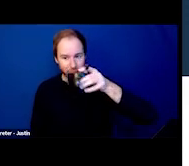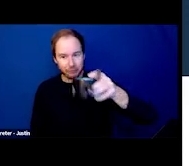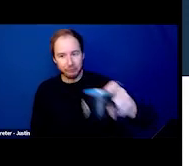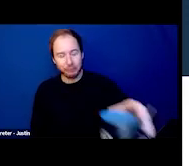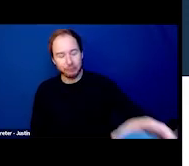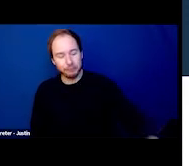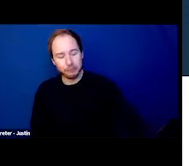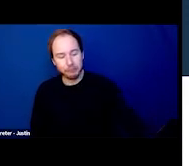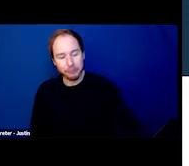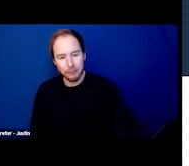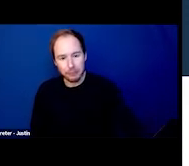We can probably share that one.